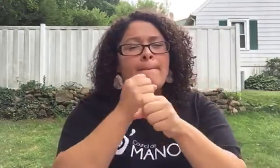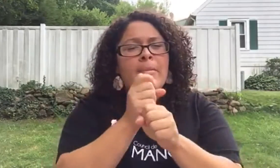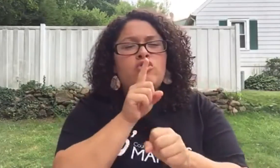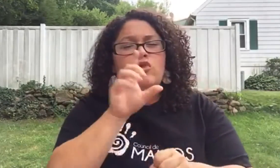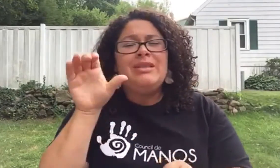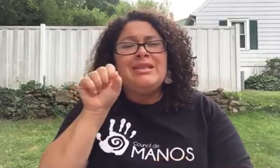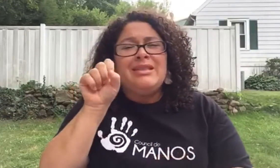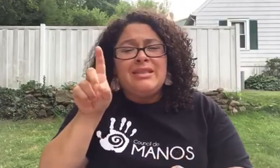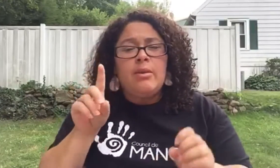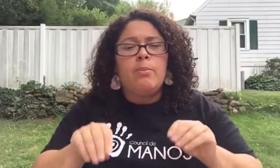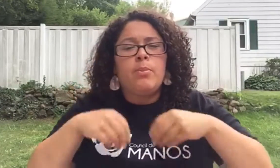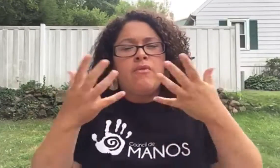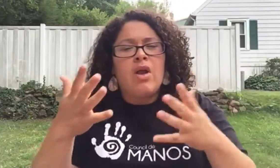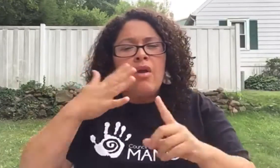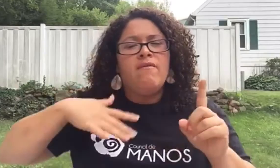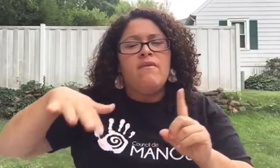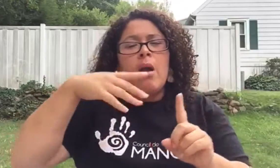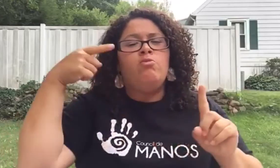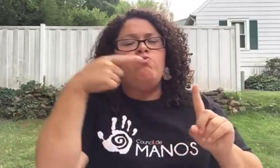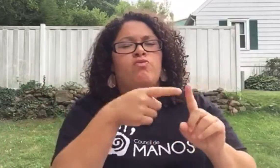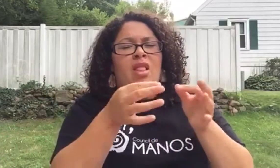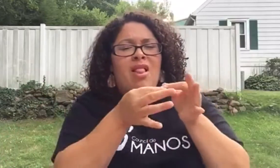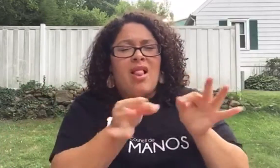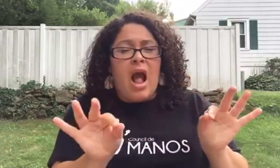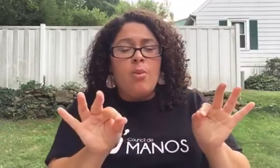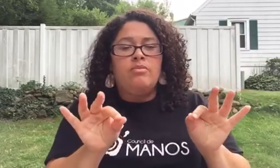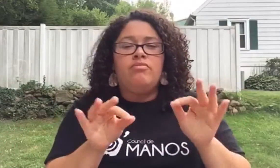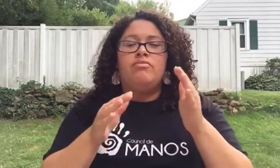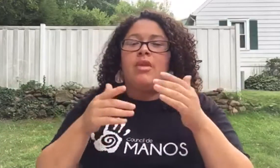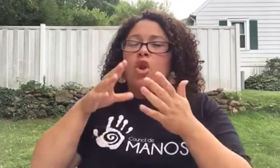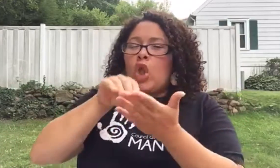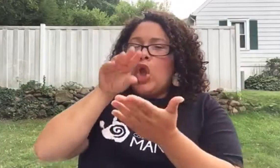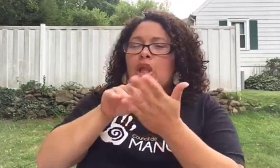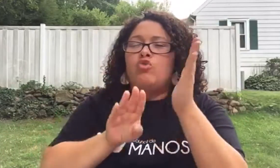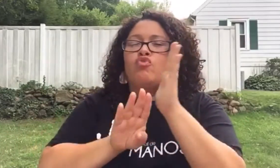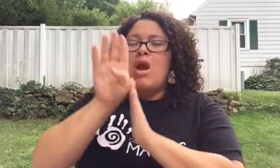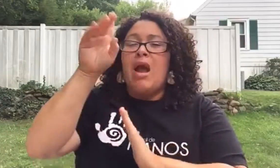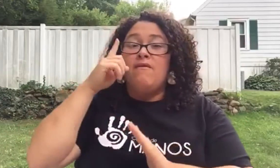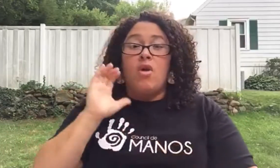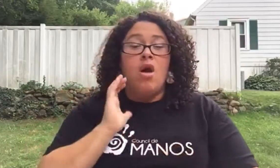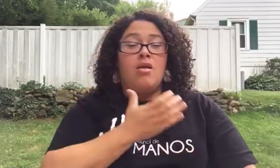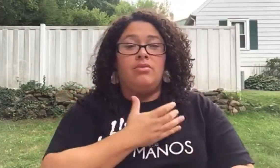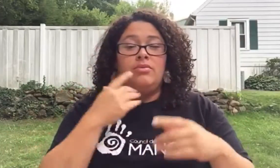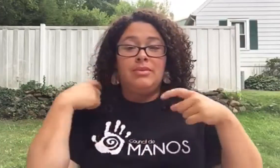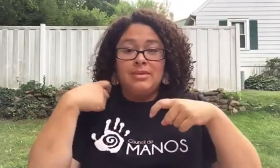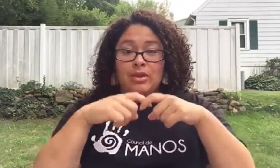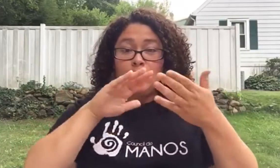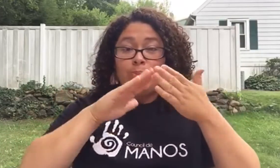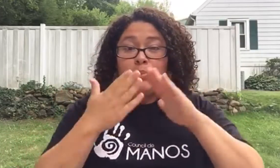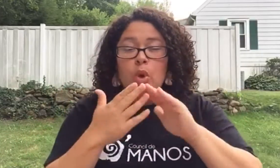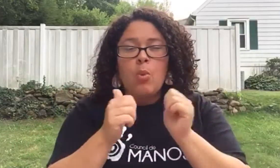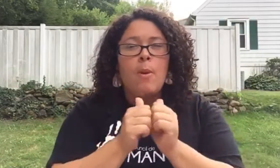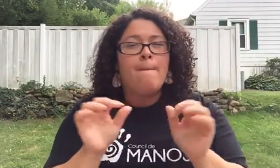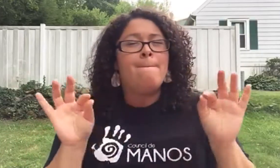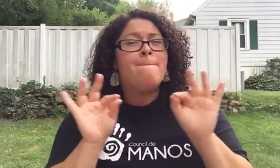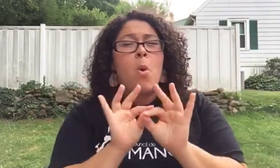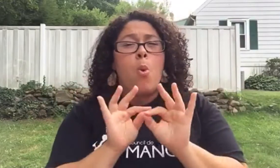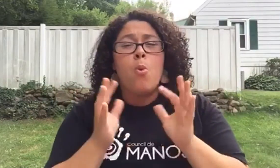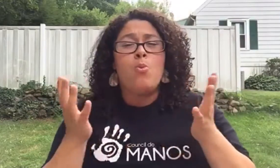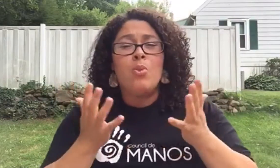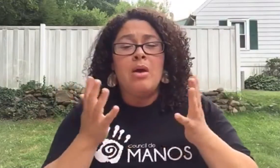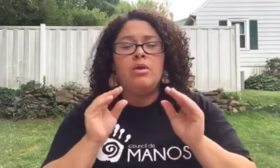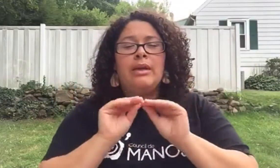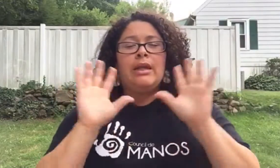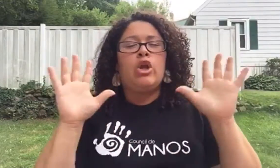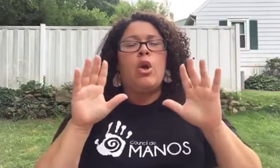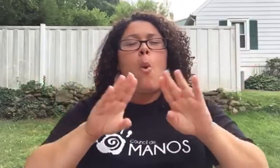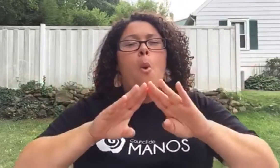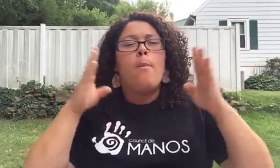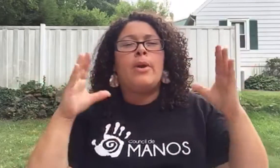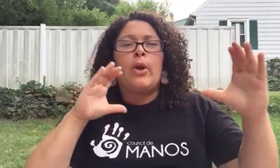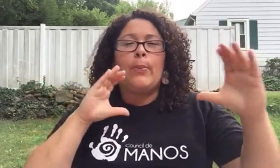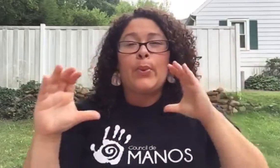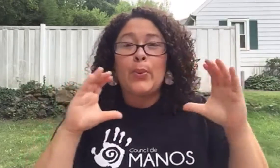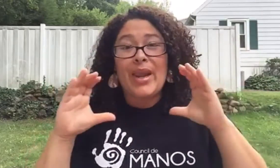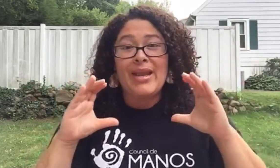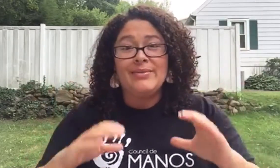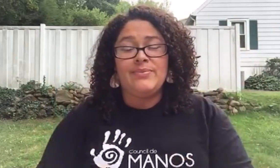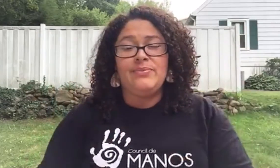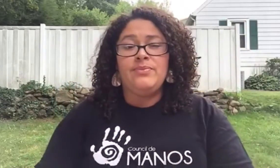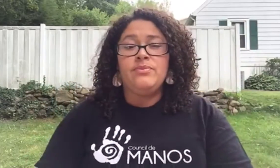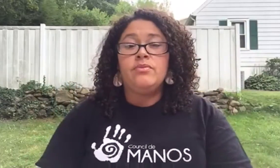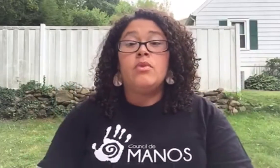With all of this in consideration, we would like to ensure that CSD maintains an environment where language and learning thrive for our Latinx community with full transparency of what is going on.